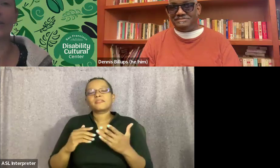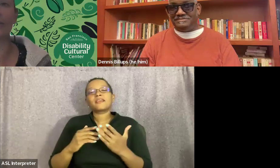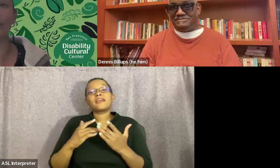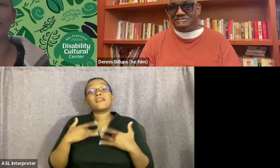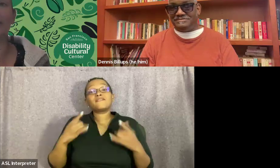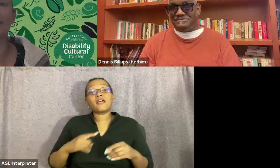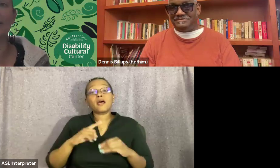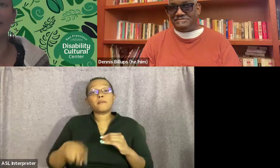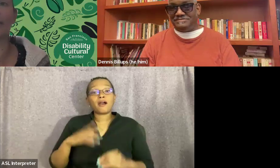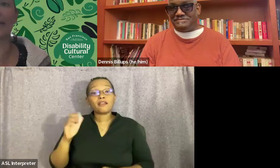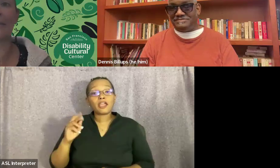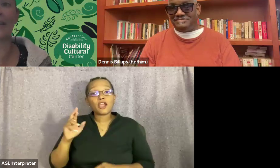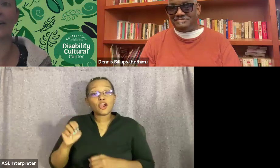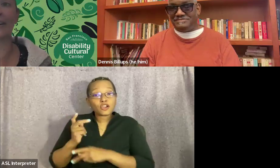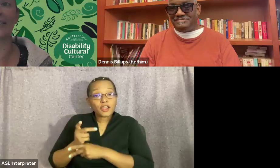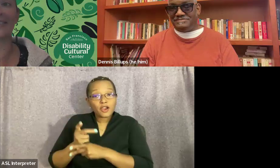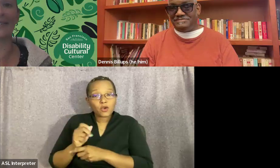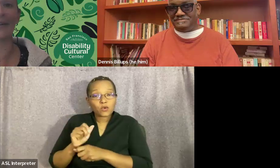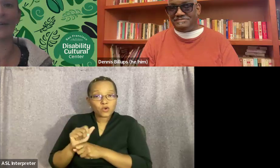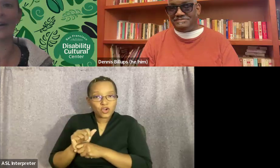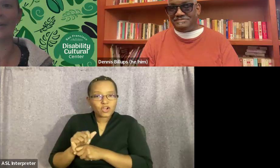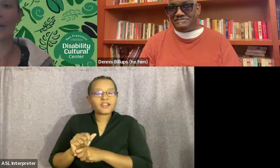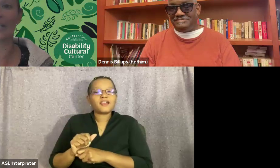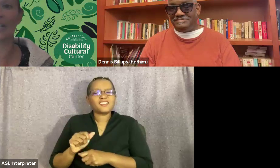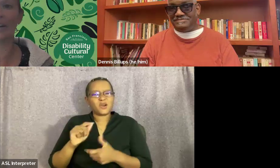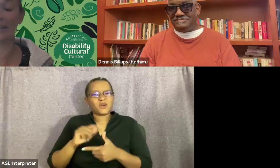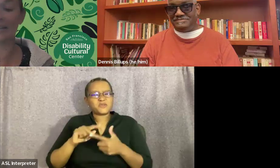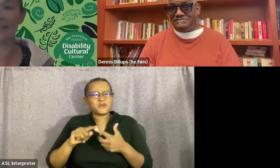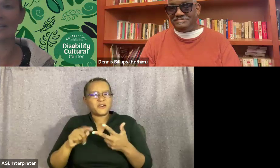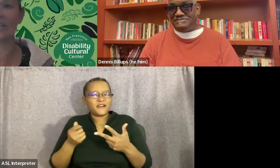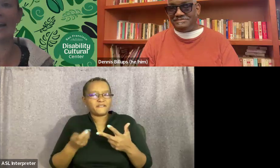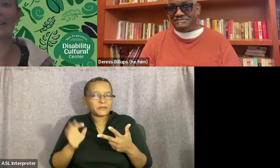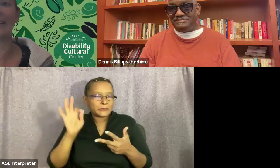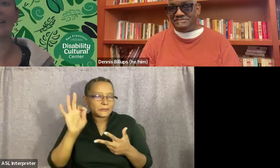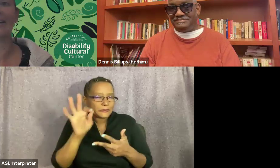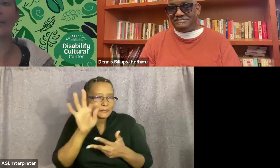just a few teasers of what's coming in August. So we're going to share a link in the chat that